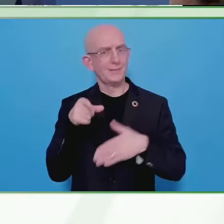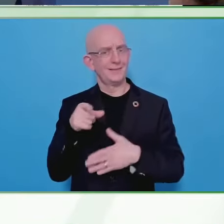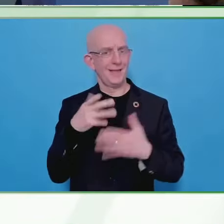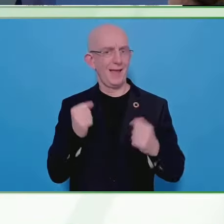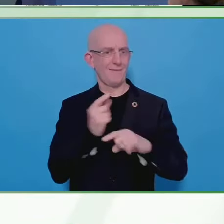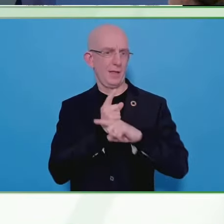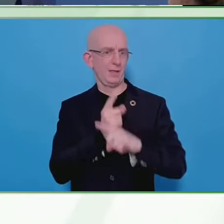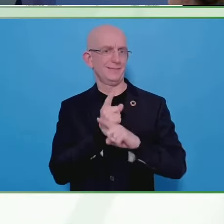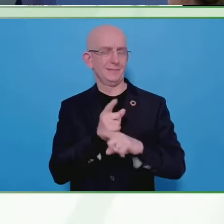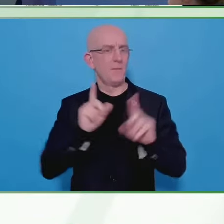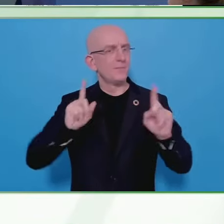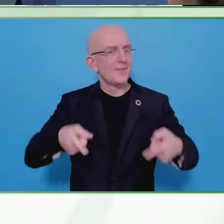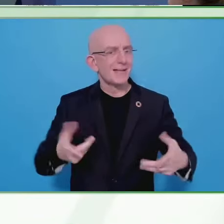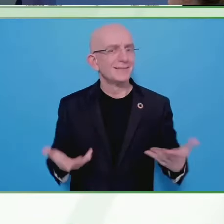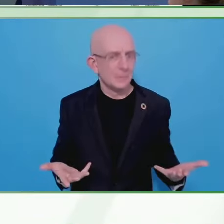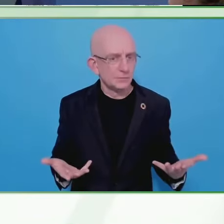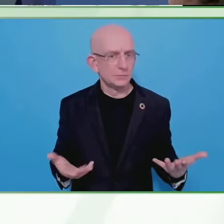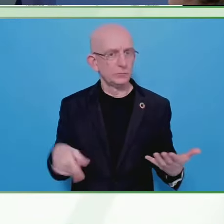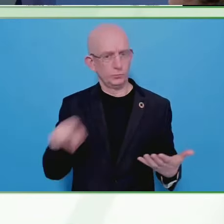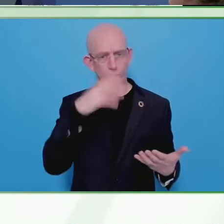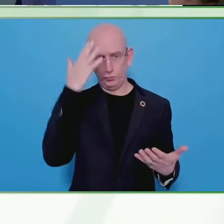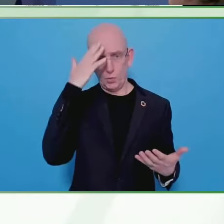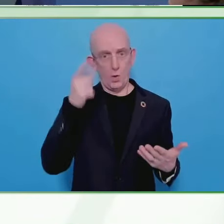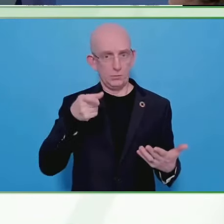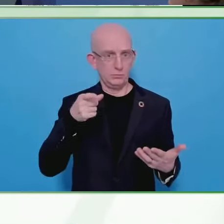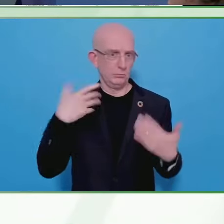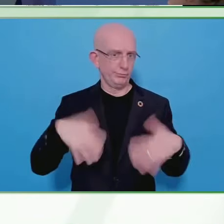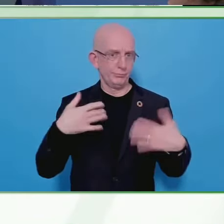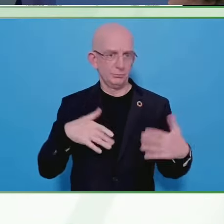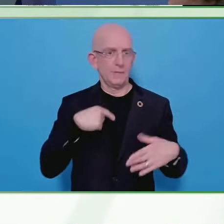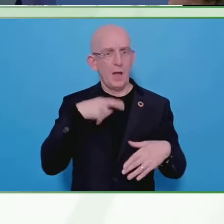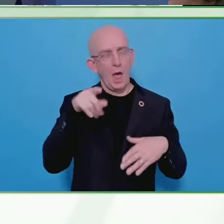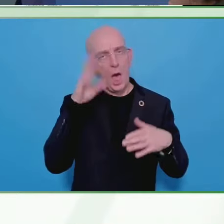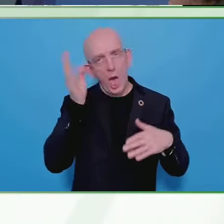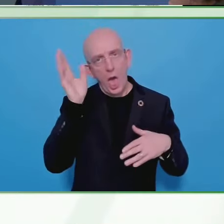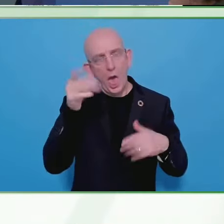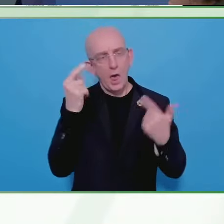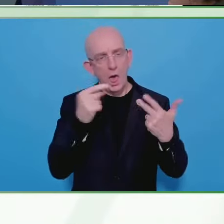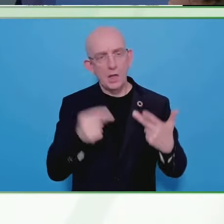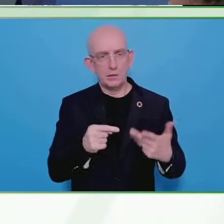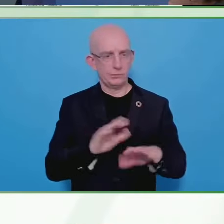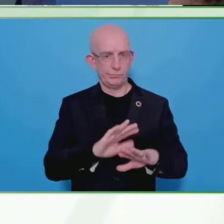but of developed countries as well. Some sad statistics we could talk about.